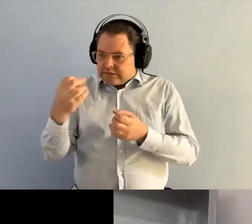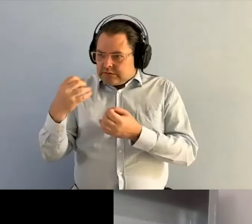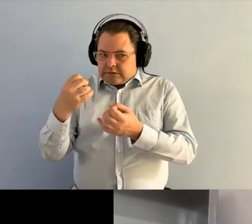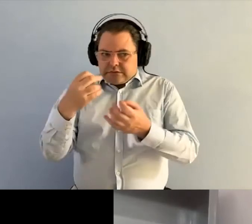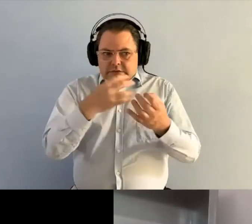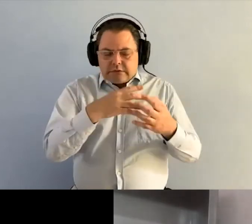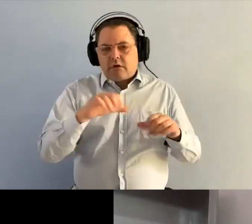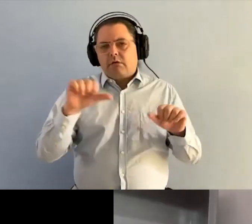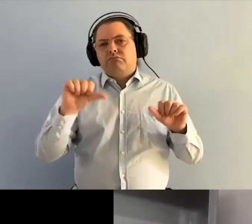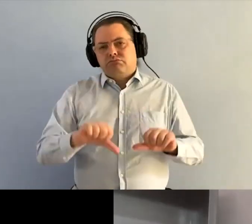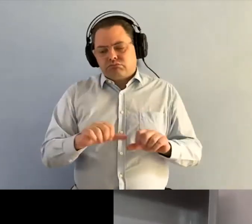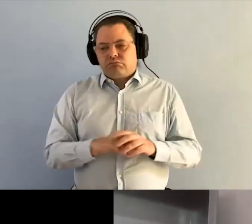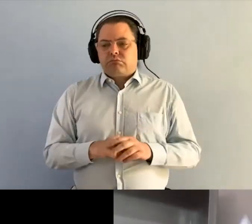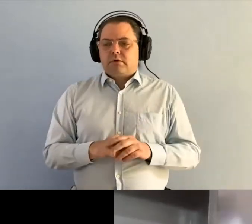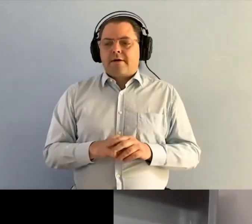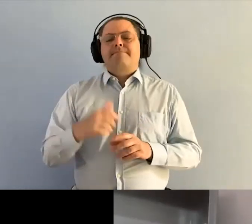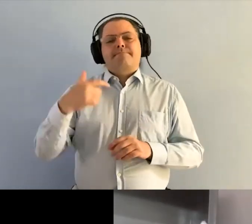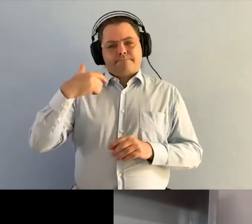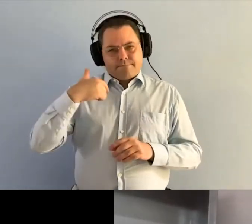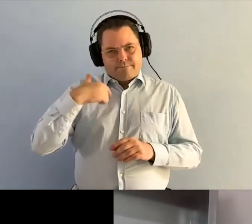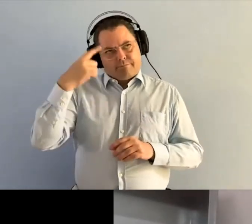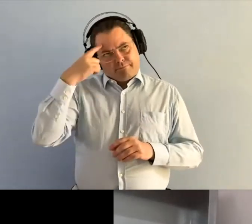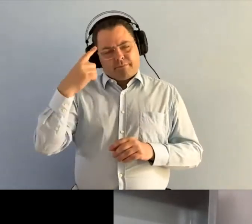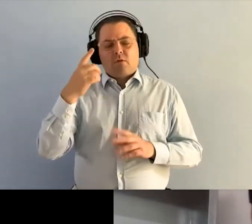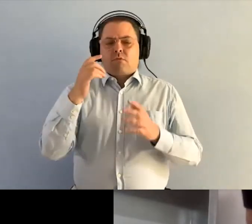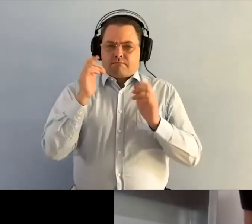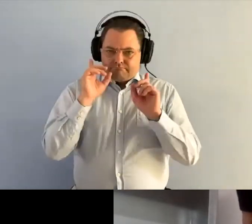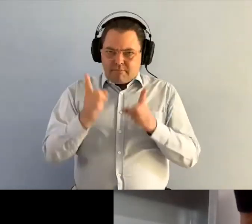, violence, harassment. These were the findings from our research.